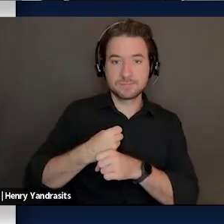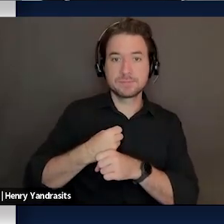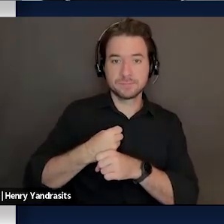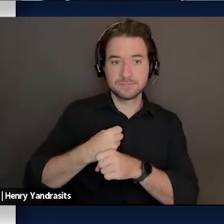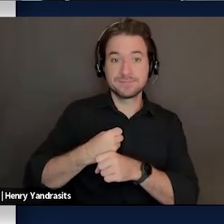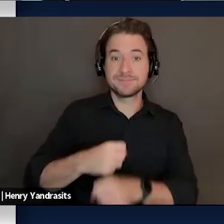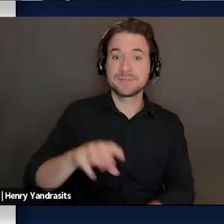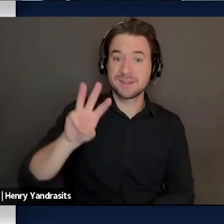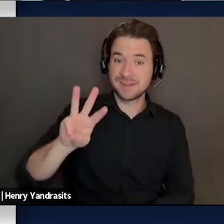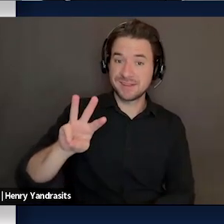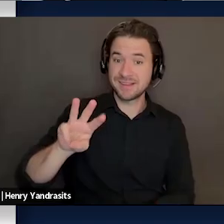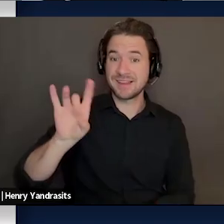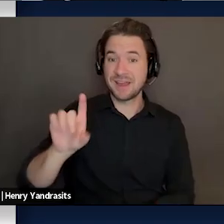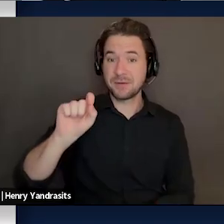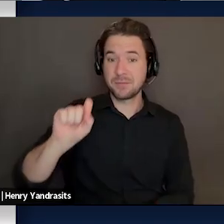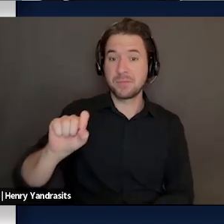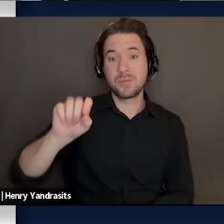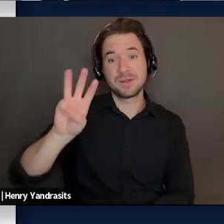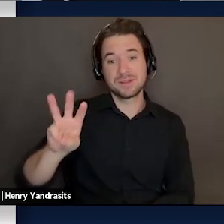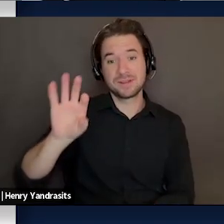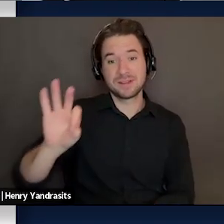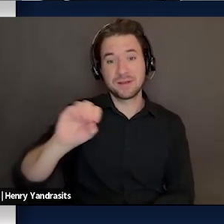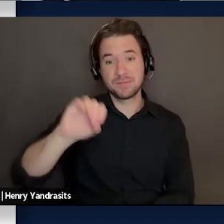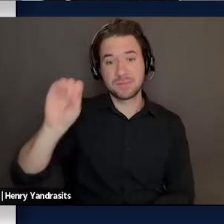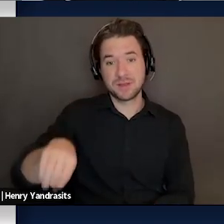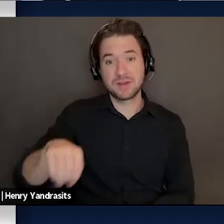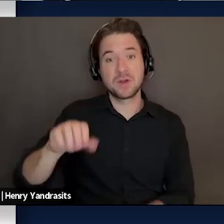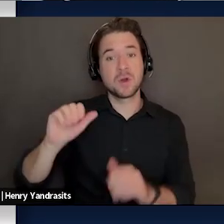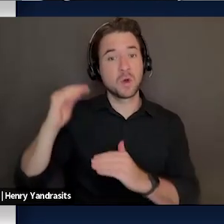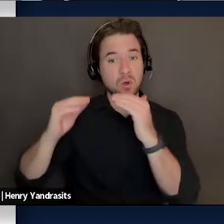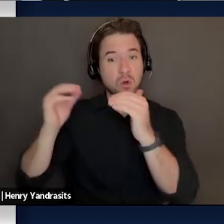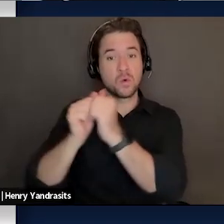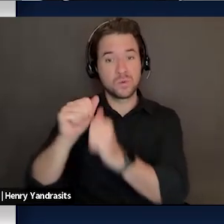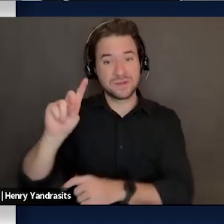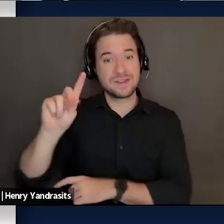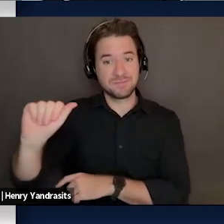68.69% of adults with a disability had a mammogram.